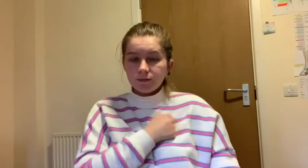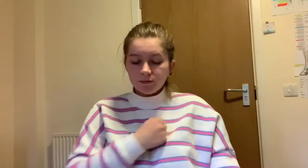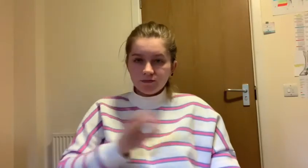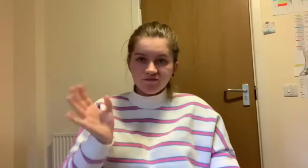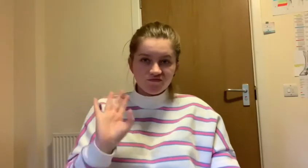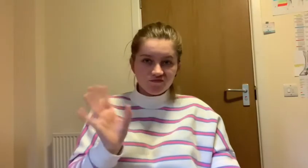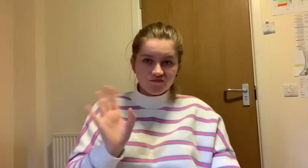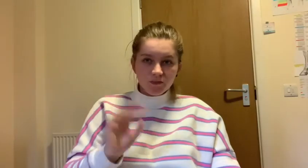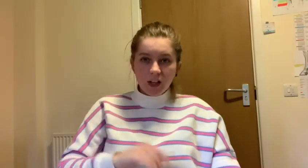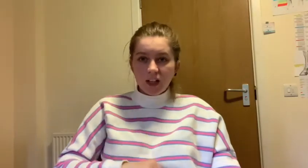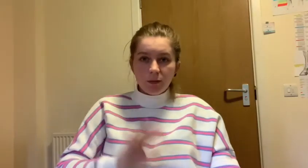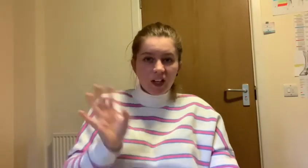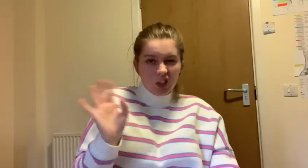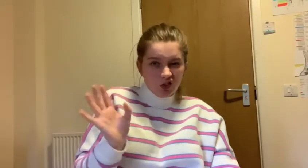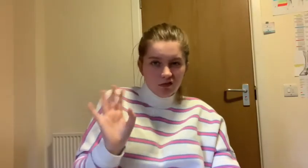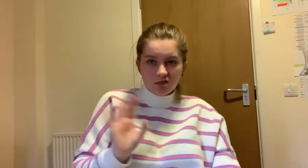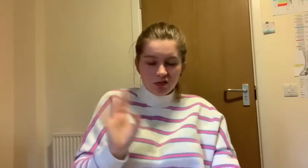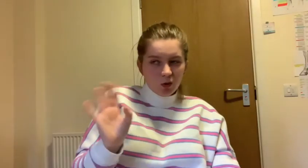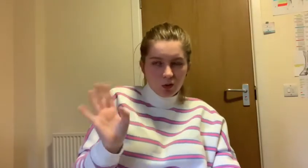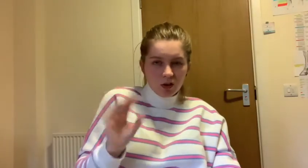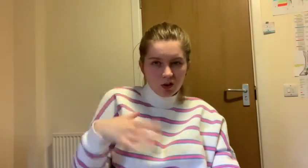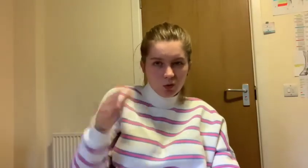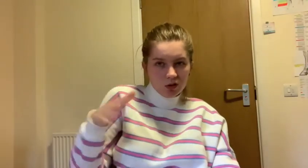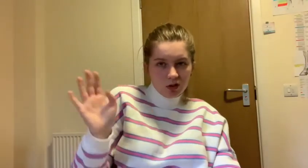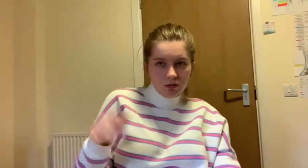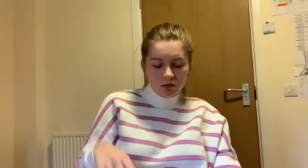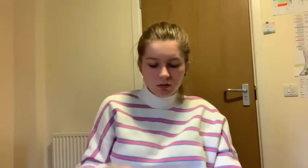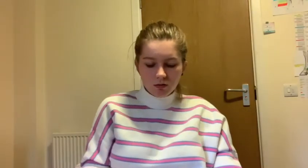again you're being extra, I don't want, I don't want it.